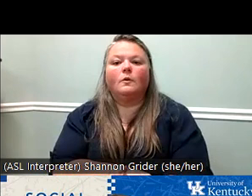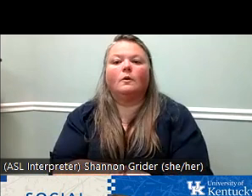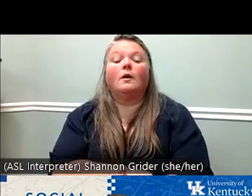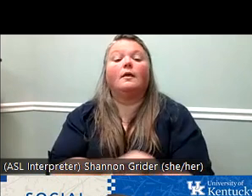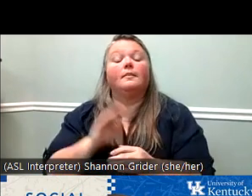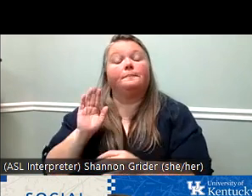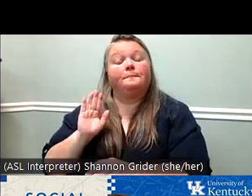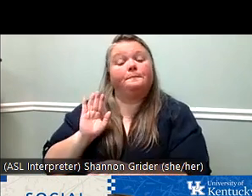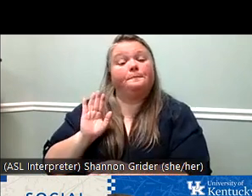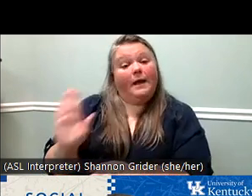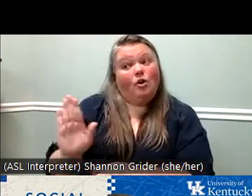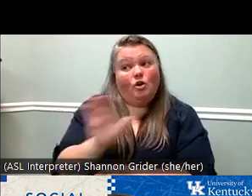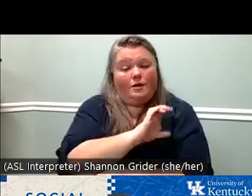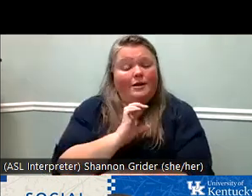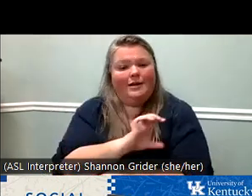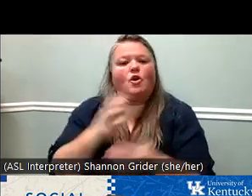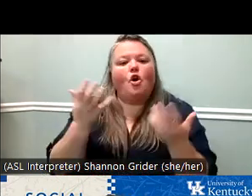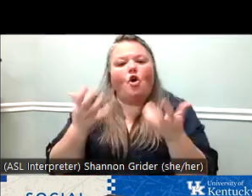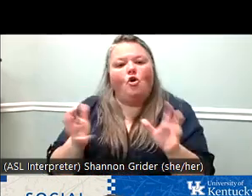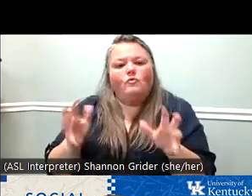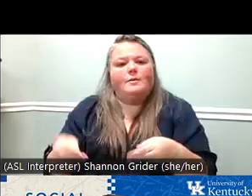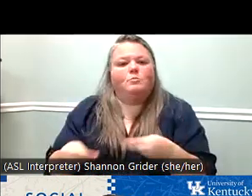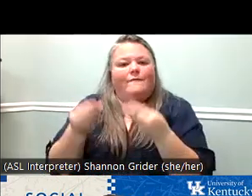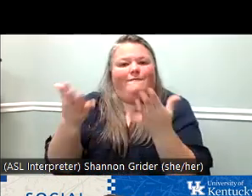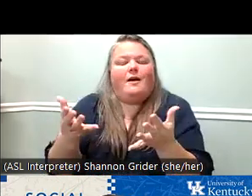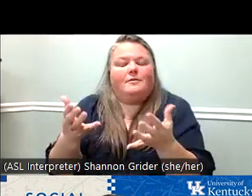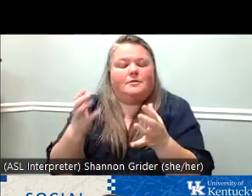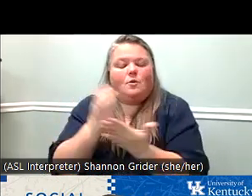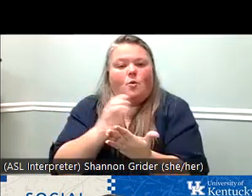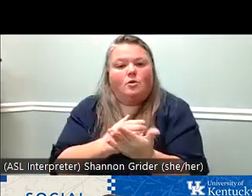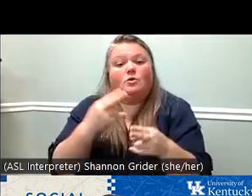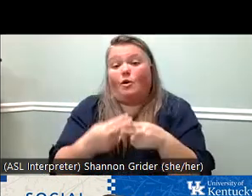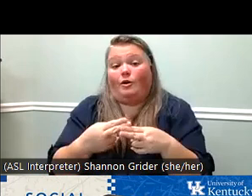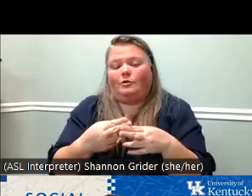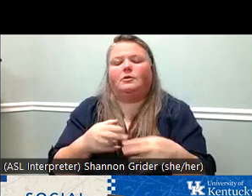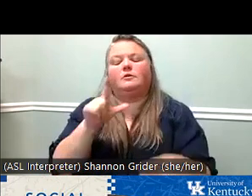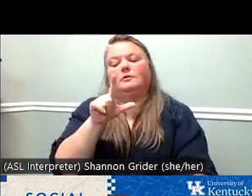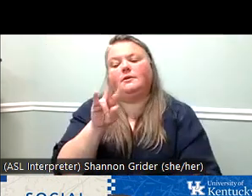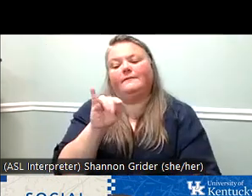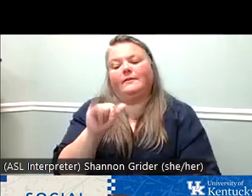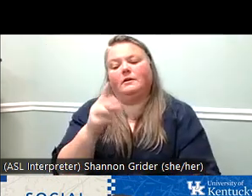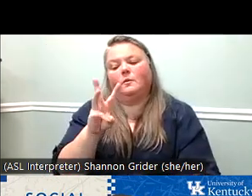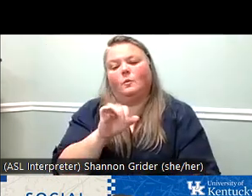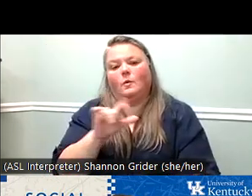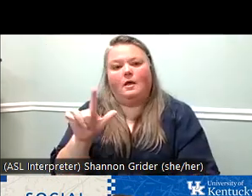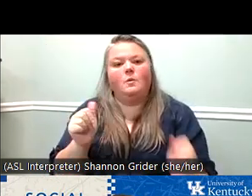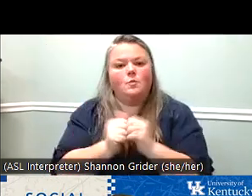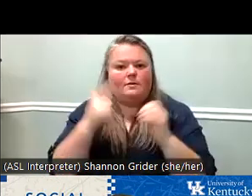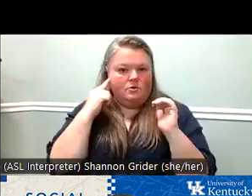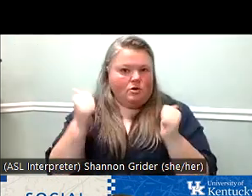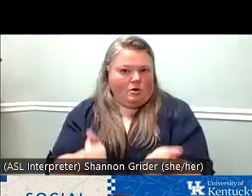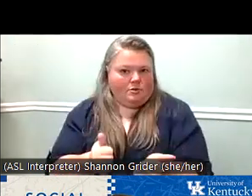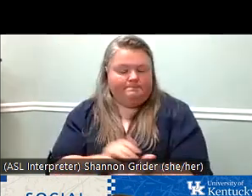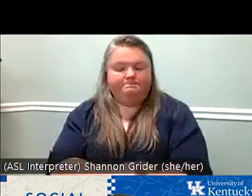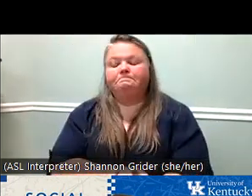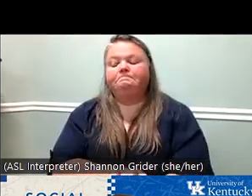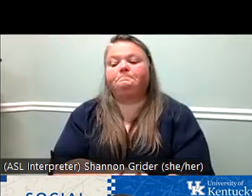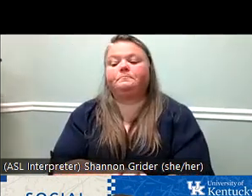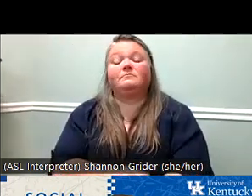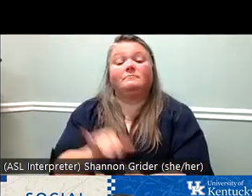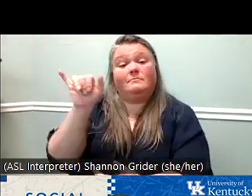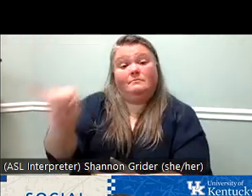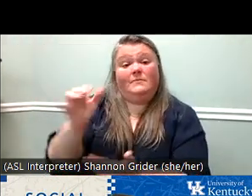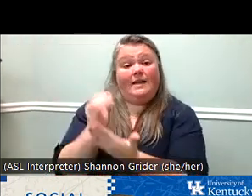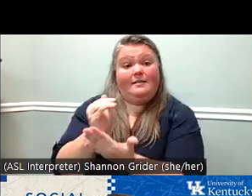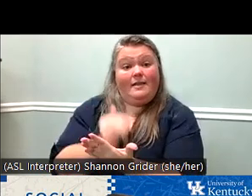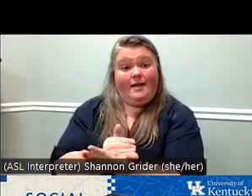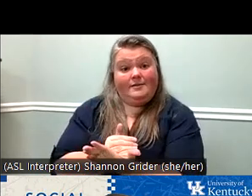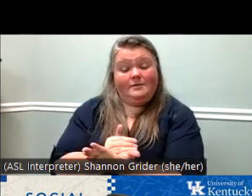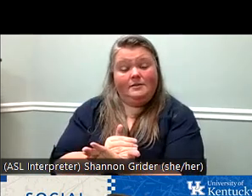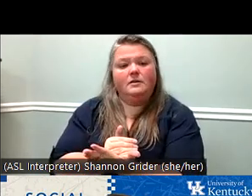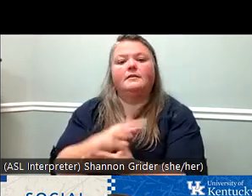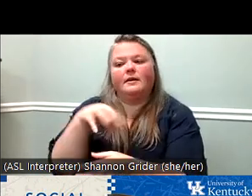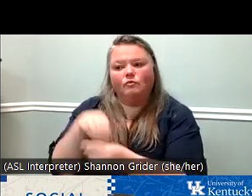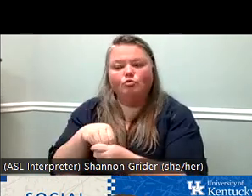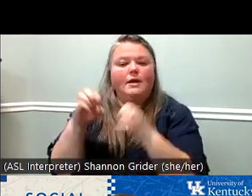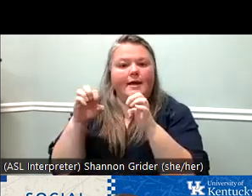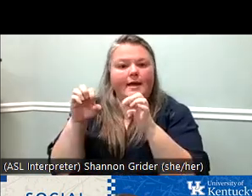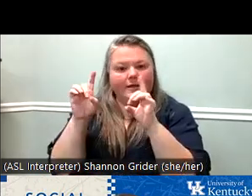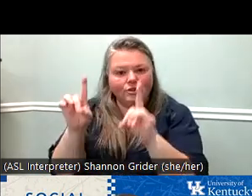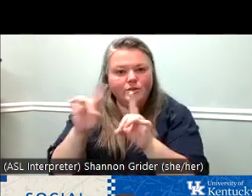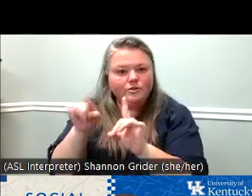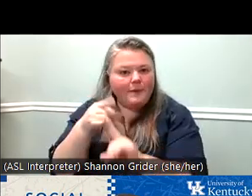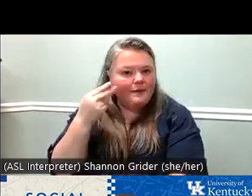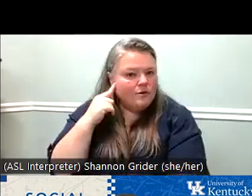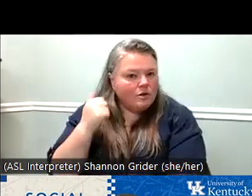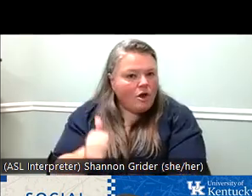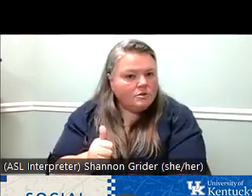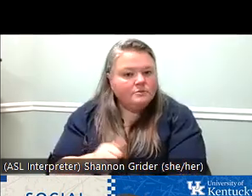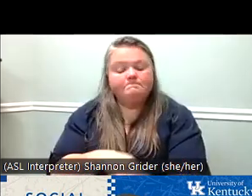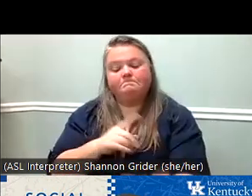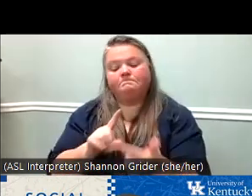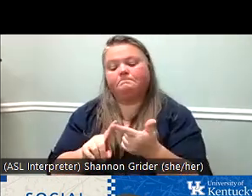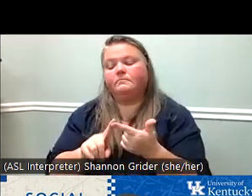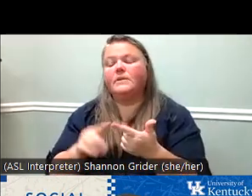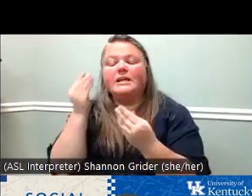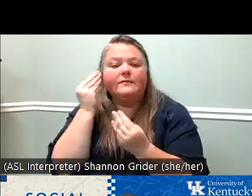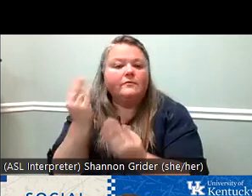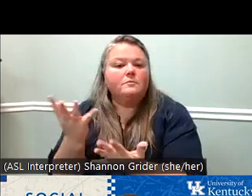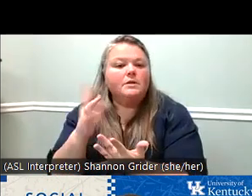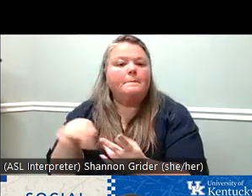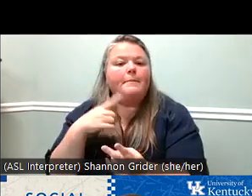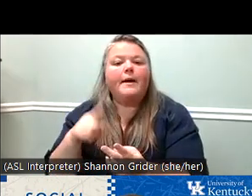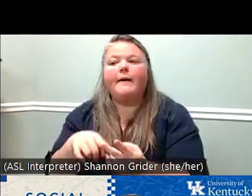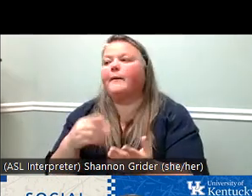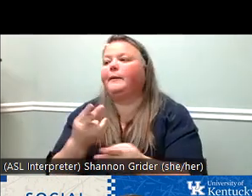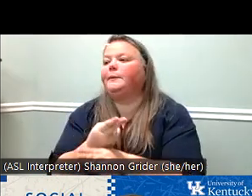EXAMPLE OF INTEGRATING SOCIAL WORK INTO AUDIOLOGY. THIS IS A PROJECT I'M WORKING ON WITH THE UNIVERSITY OF TENNESSEE IN THEIR AUDIOLOGY AND SPEECH PATHOLOGY CLINIC,